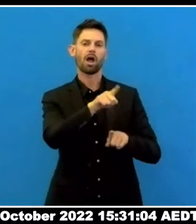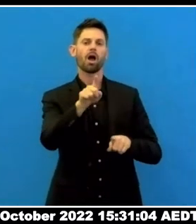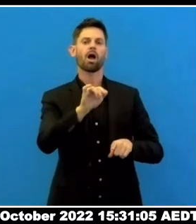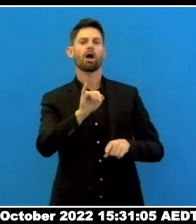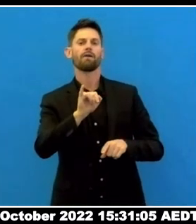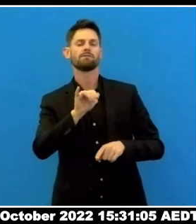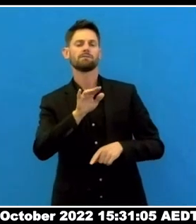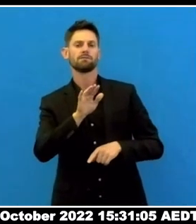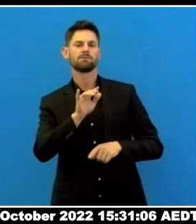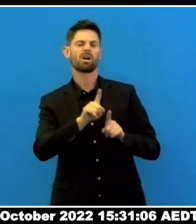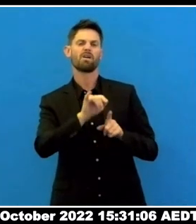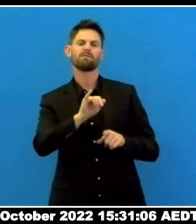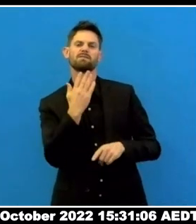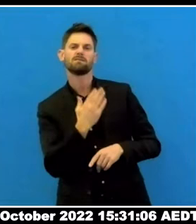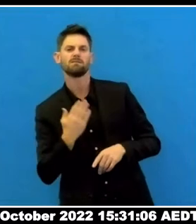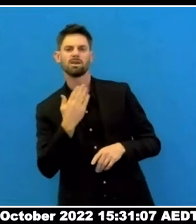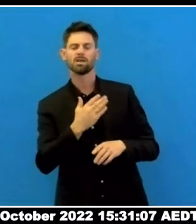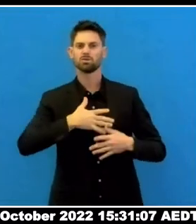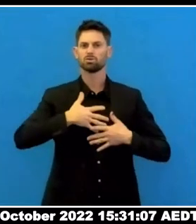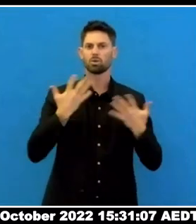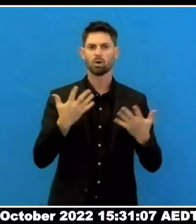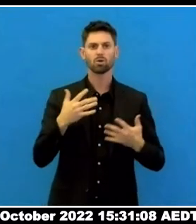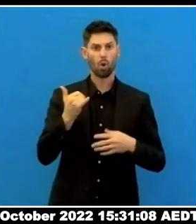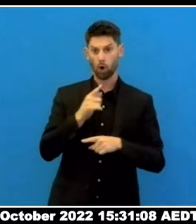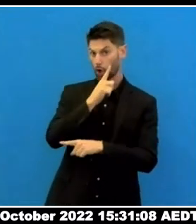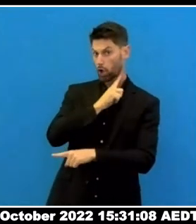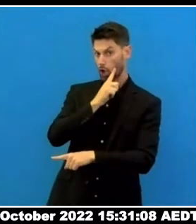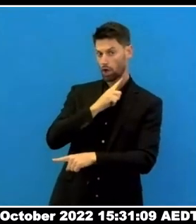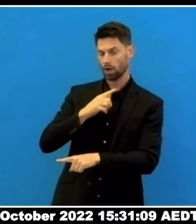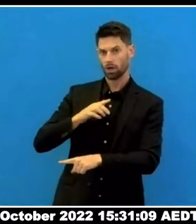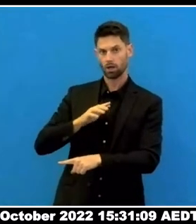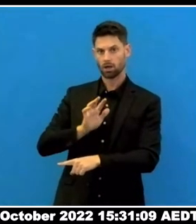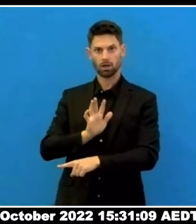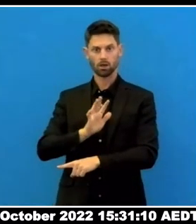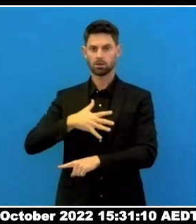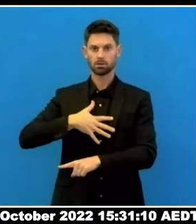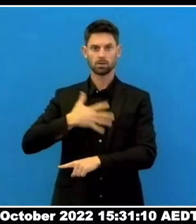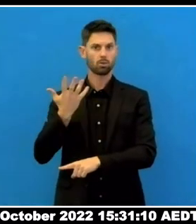or if it's a girl, they don't like their it's they think that in future